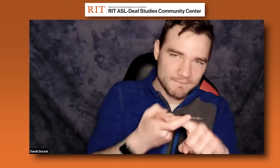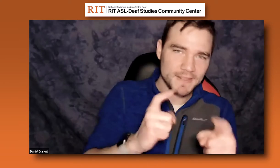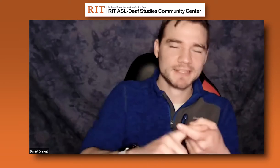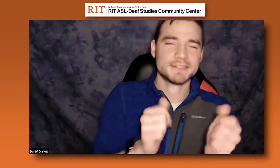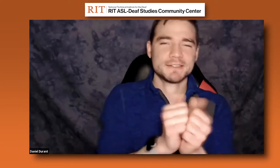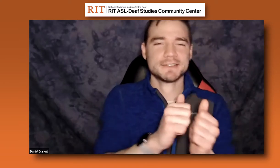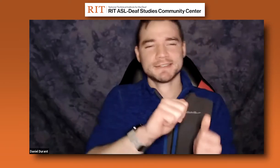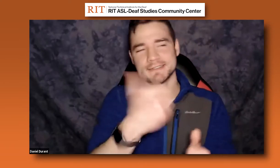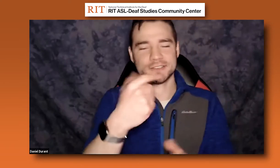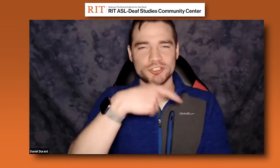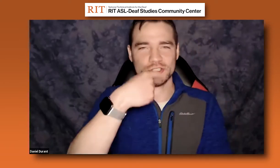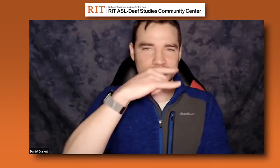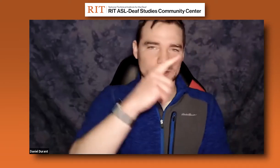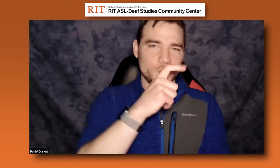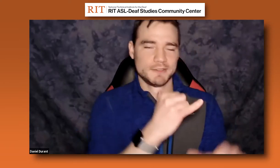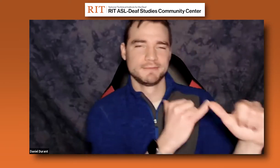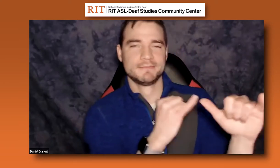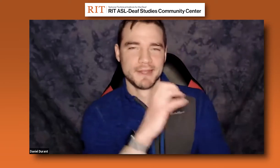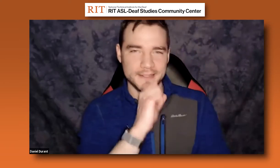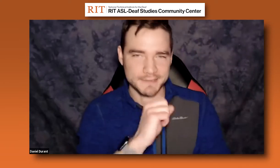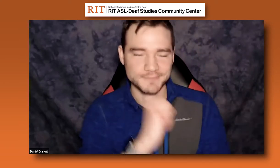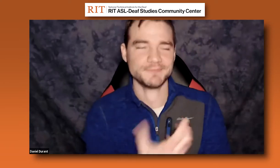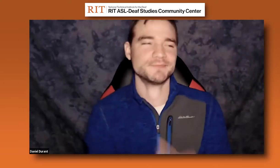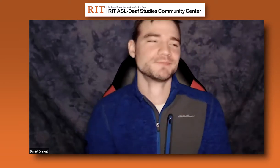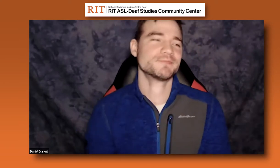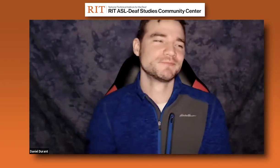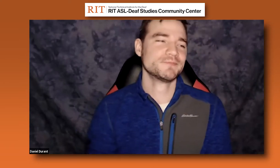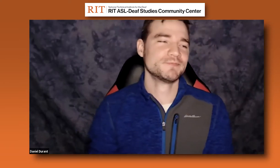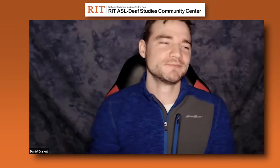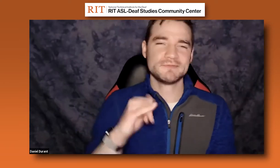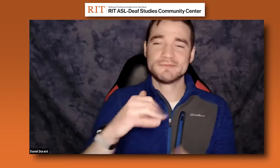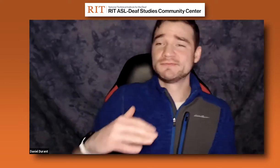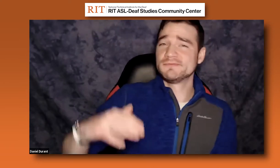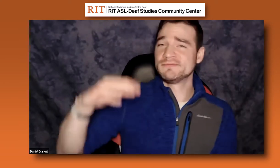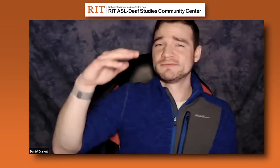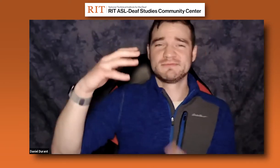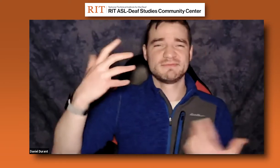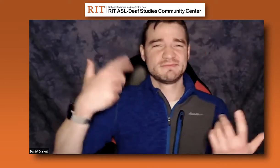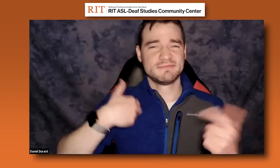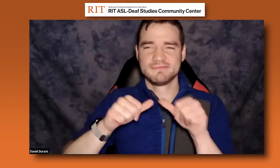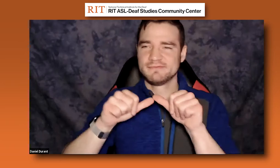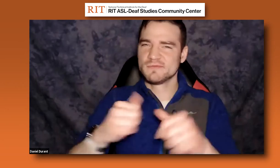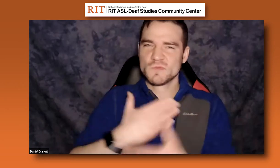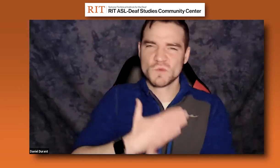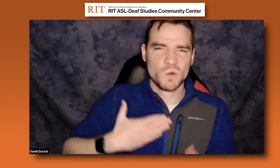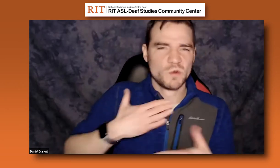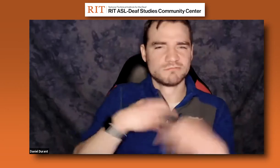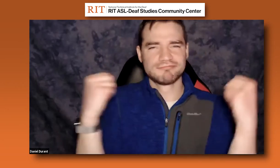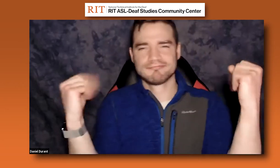You know, I made some friends. You know, there were other hearing kids there that were my age, but as I grew,